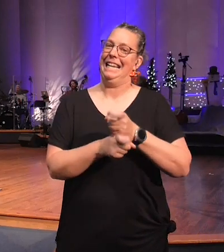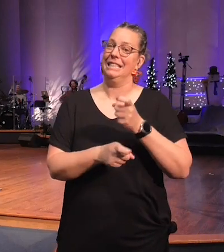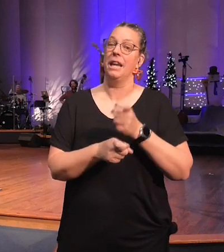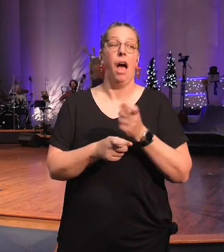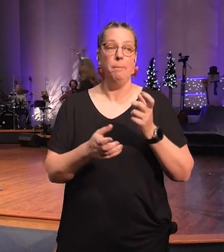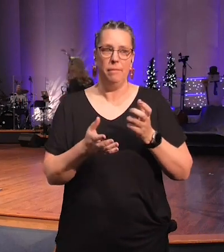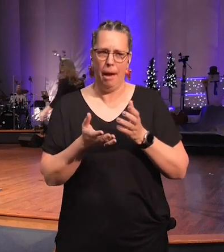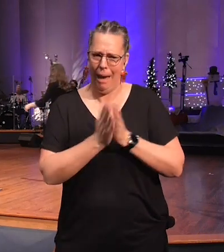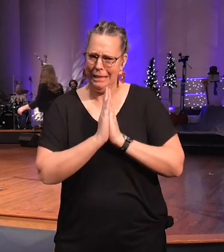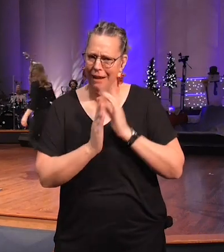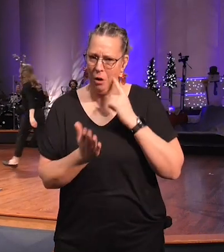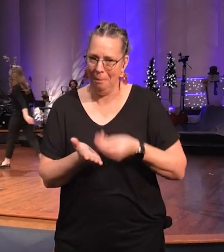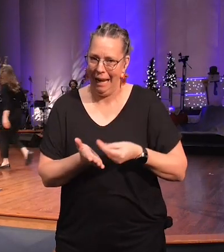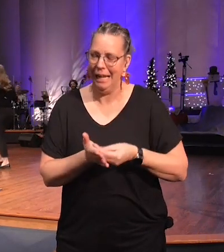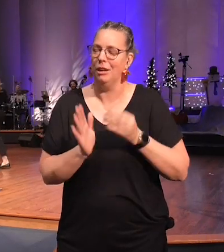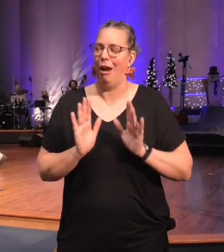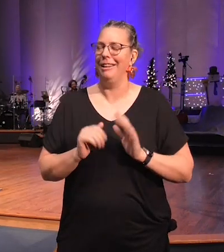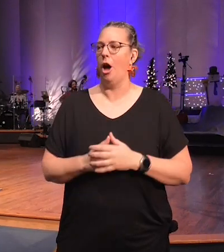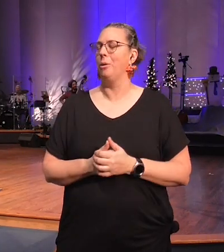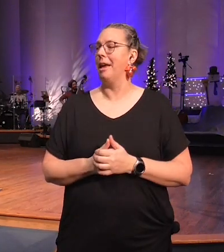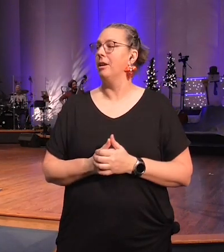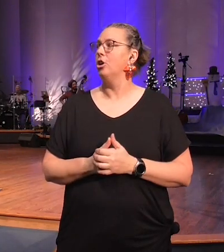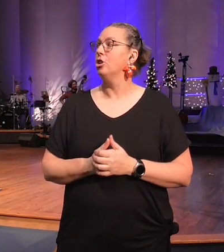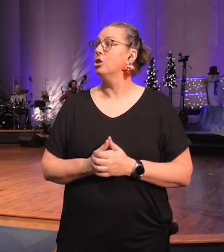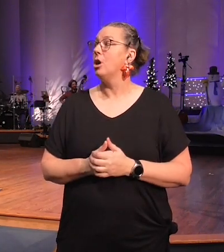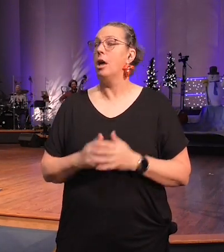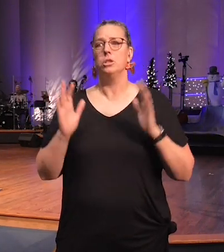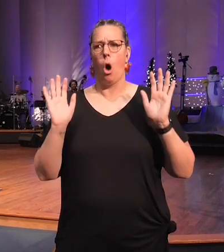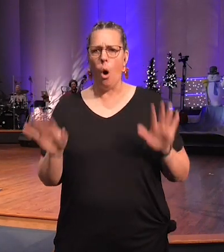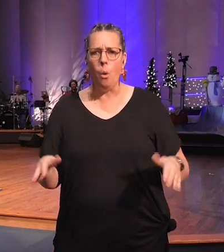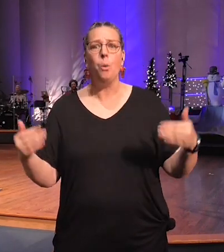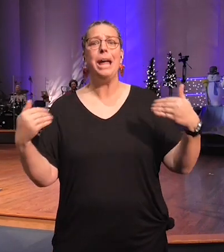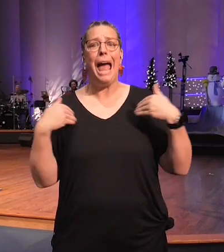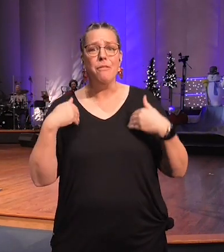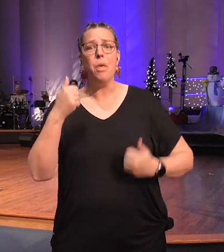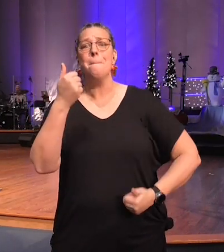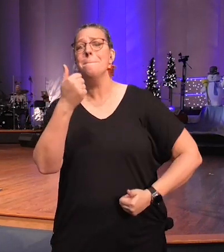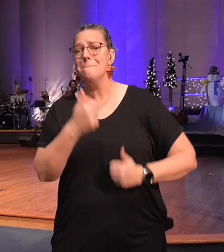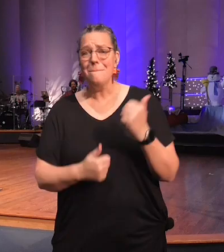that fantastic no I'm just kidding although I am asking you for money so which one is it